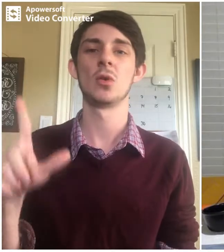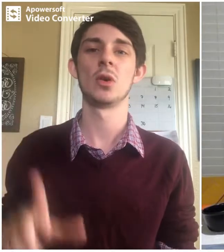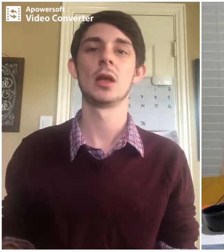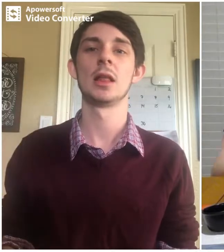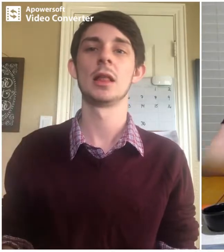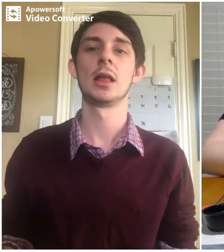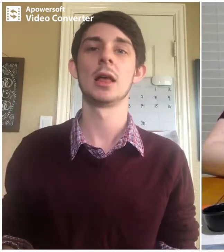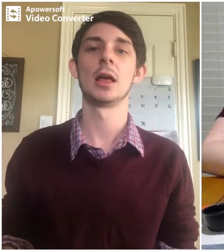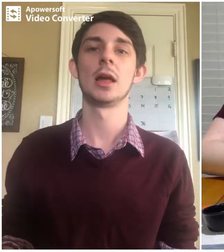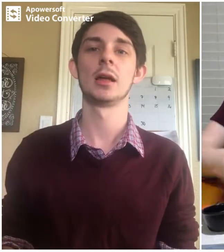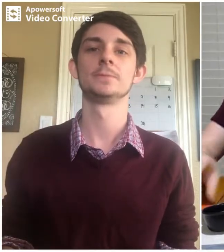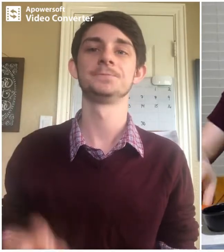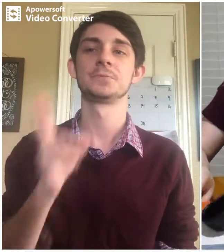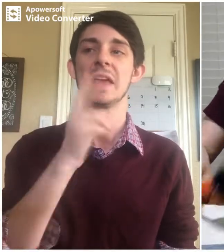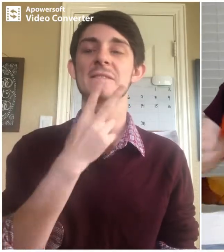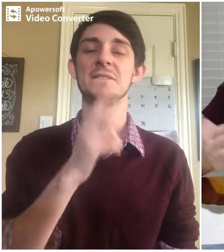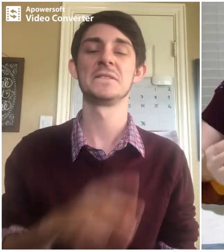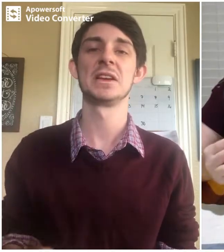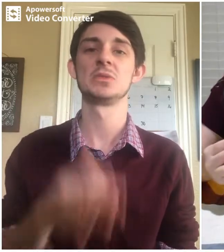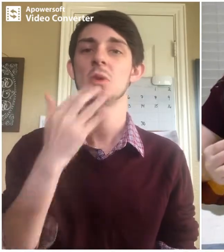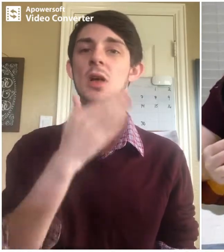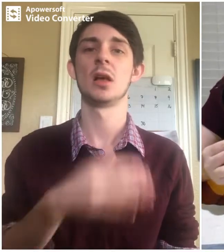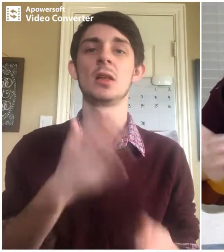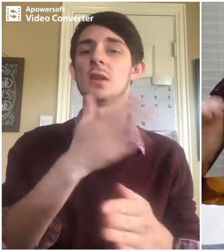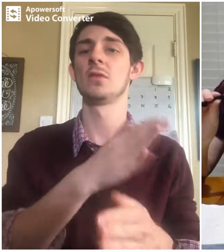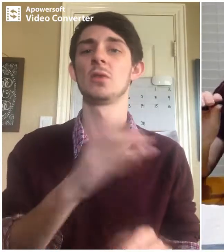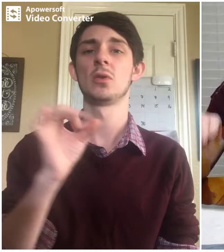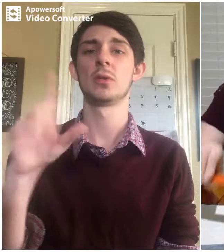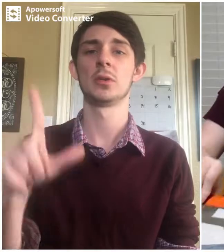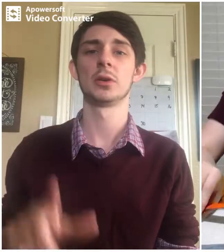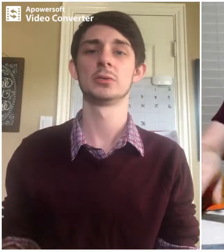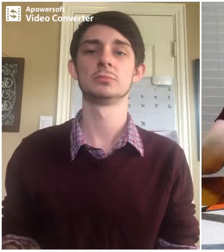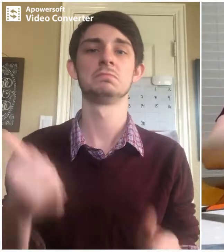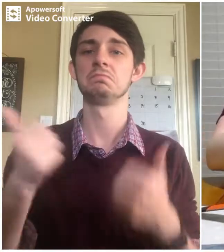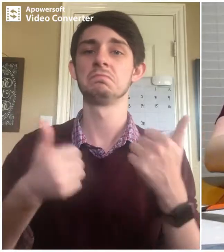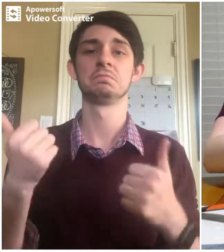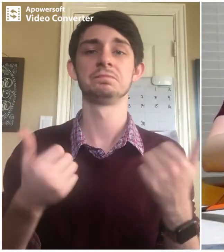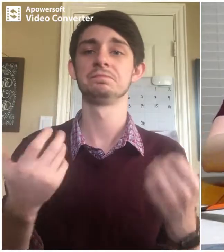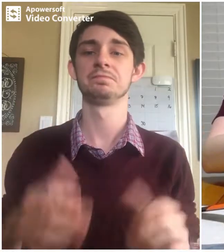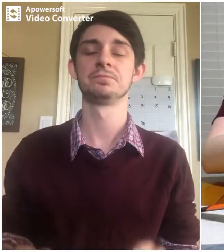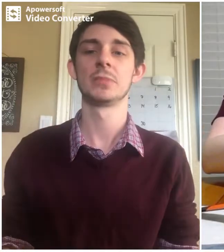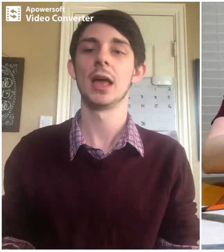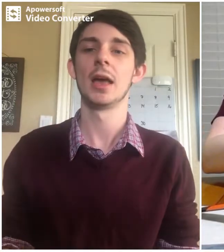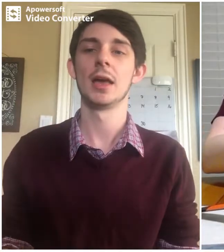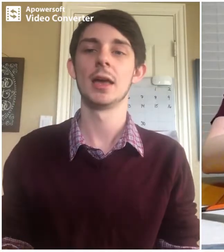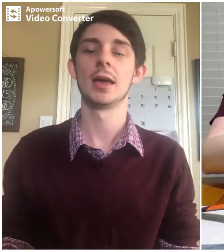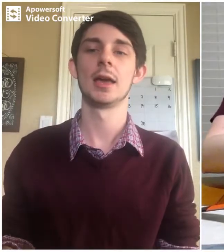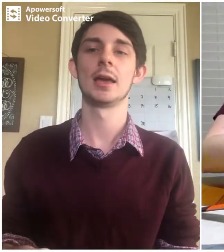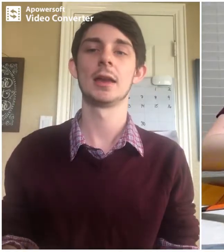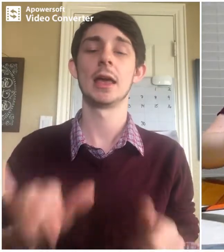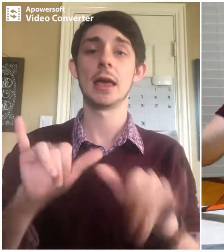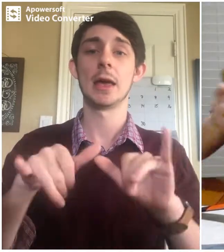you have. You're going to measure 1/4 of cup of that into this little cup. Just